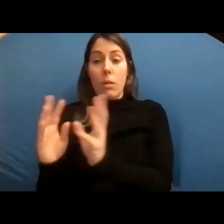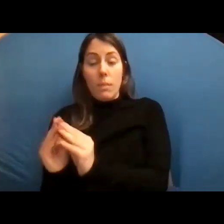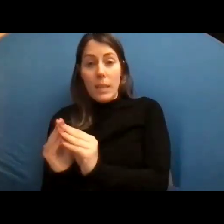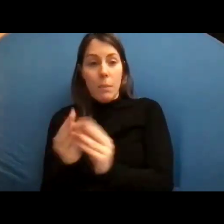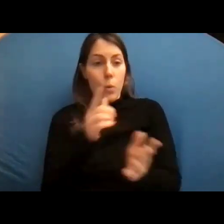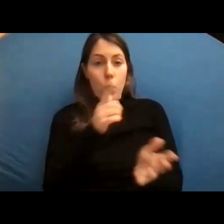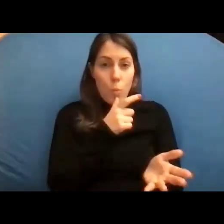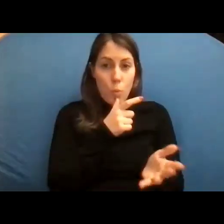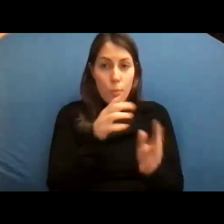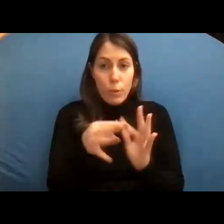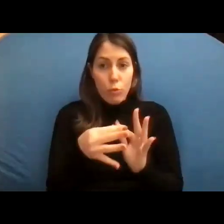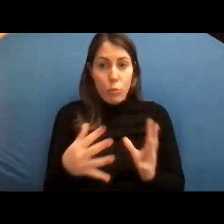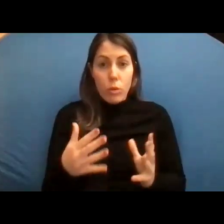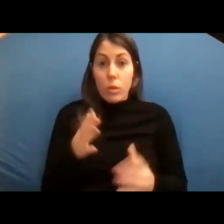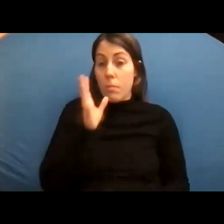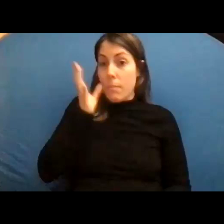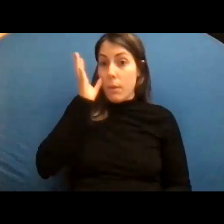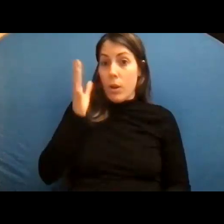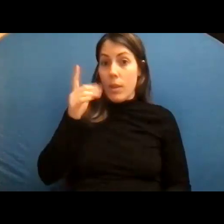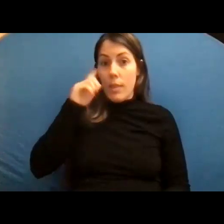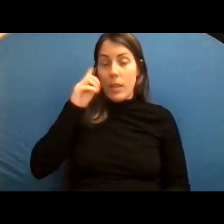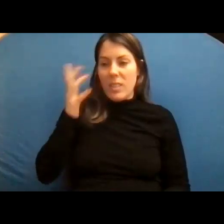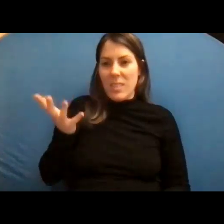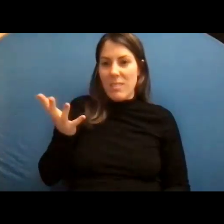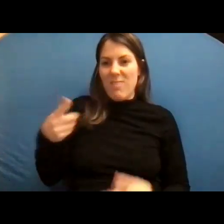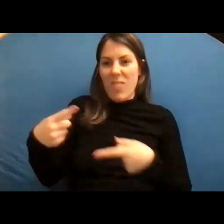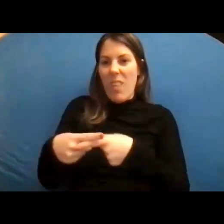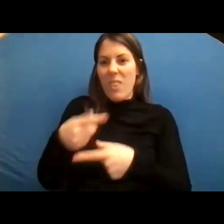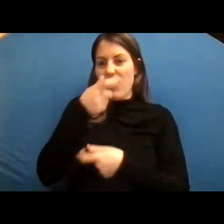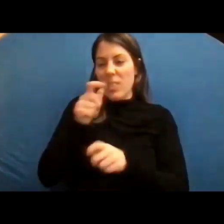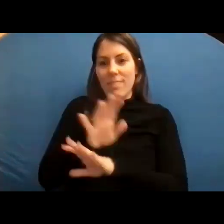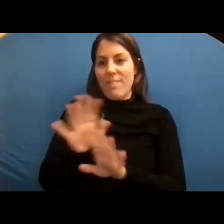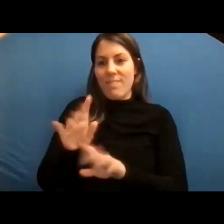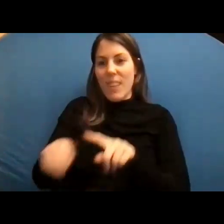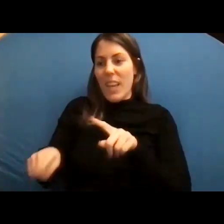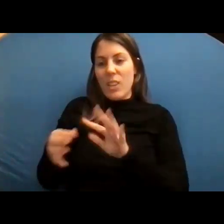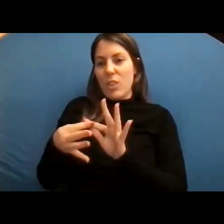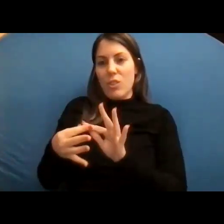discussion to be had before the meeting occurs. If the parent feels that that is a conflict